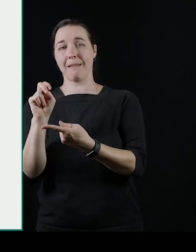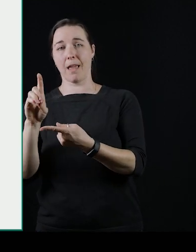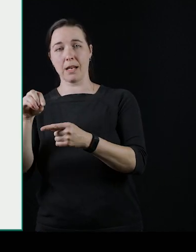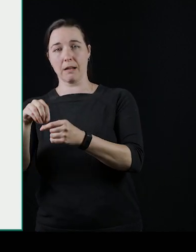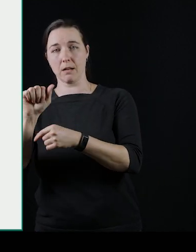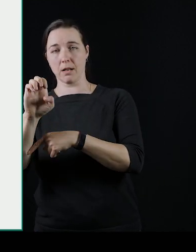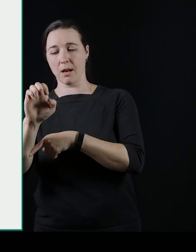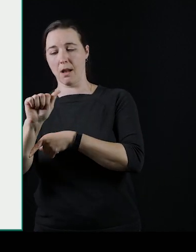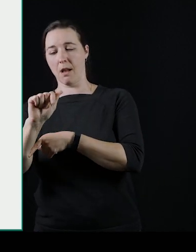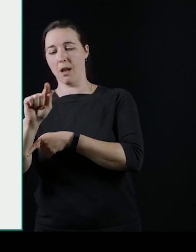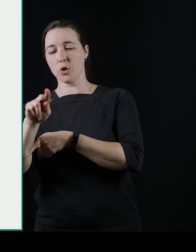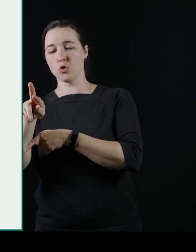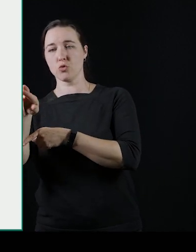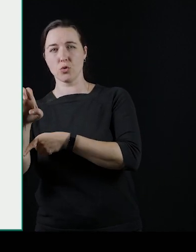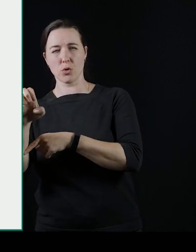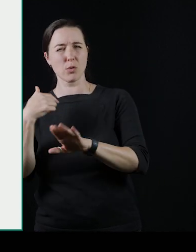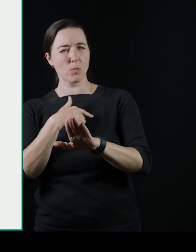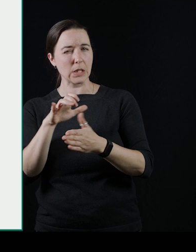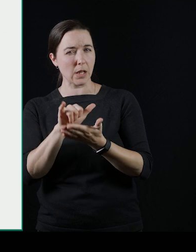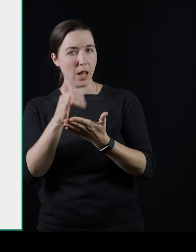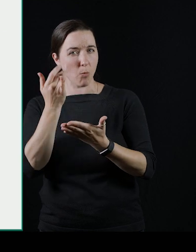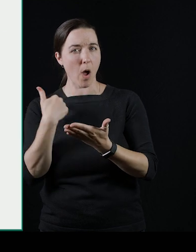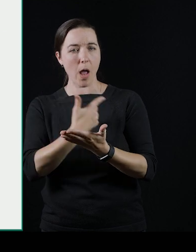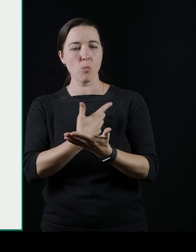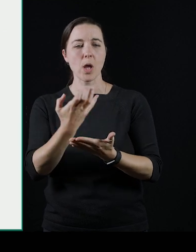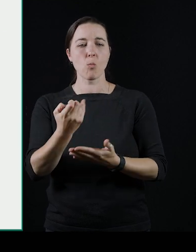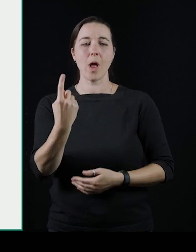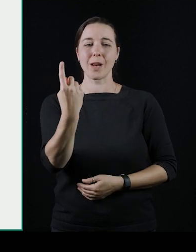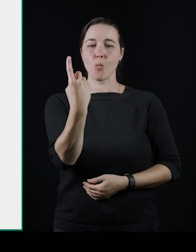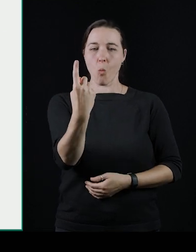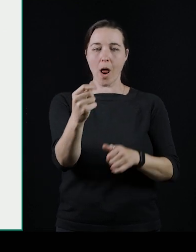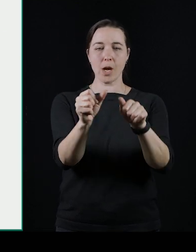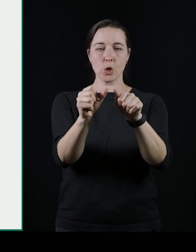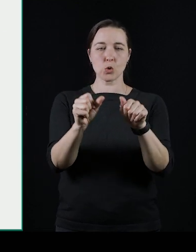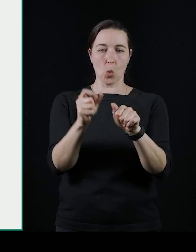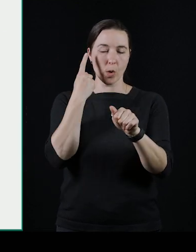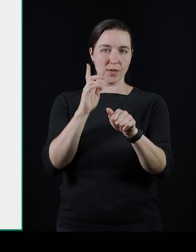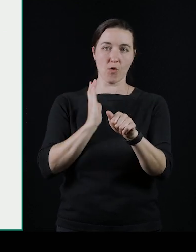We chose this approach because we wanted a single source of truth for our data.